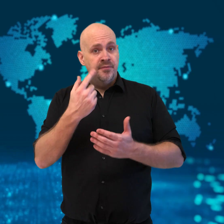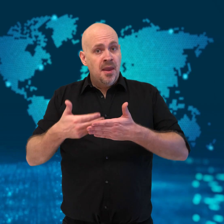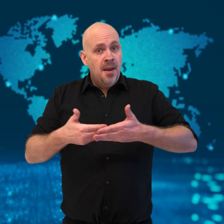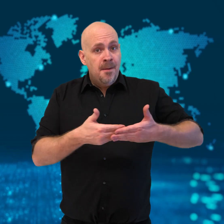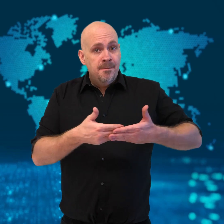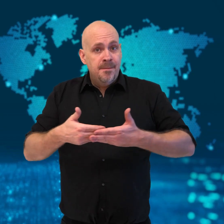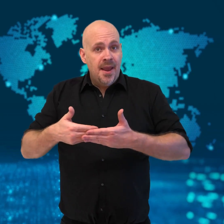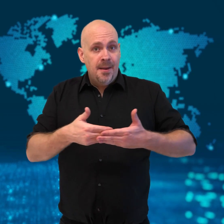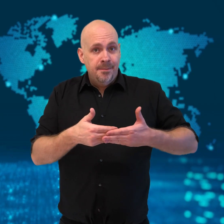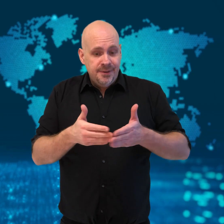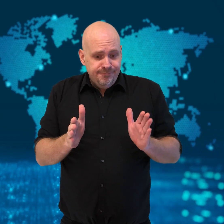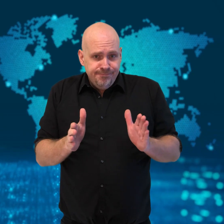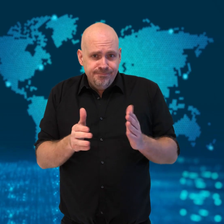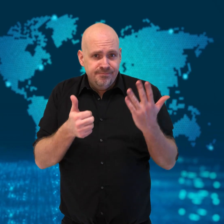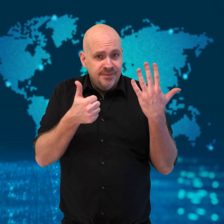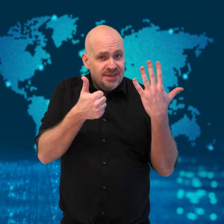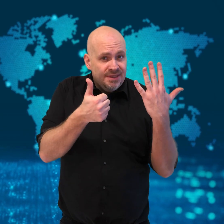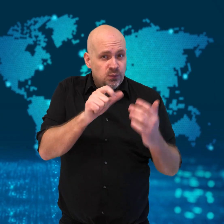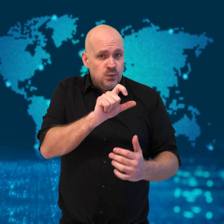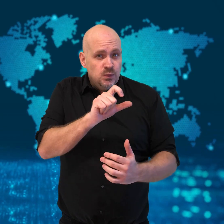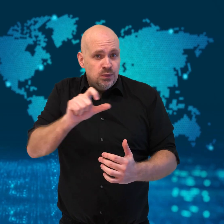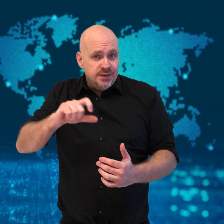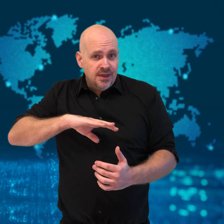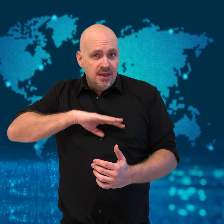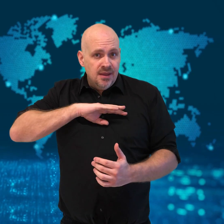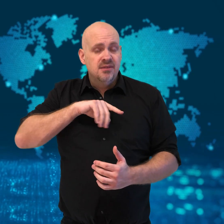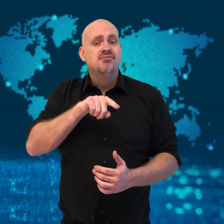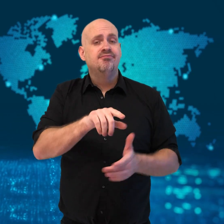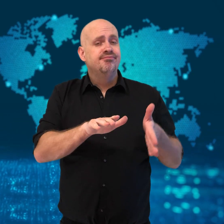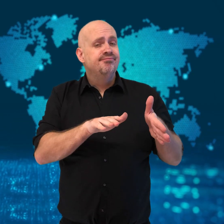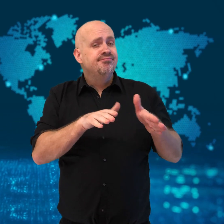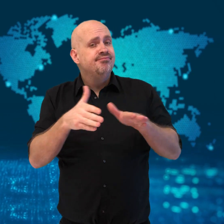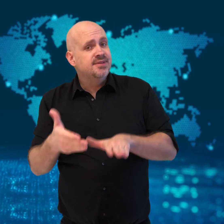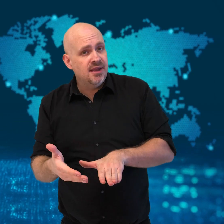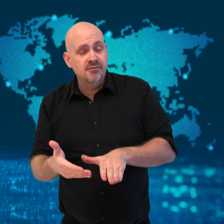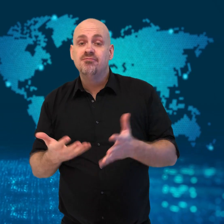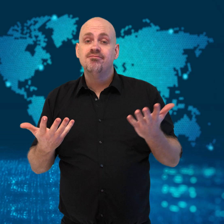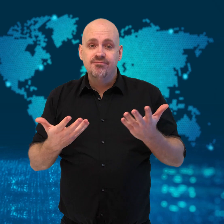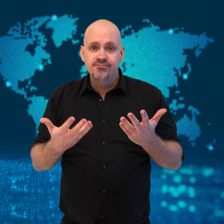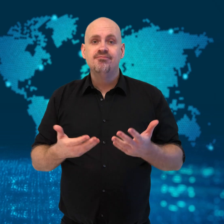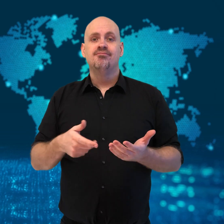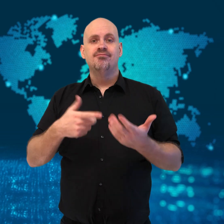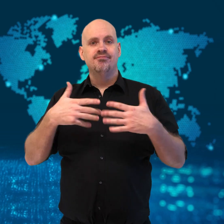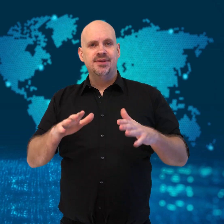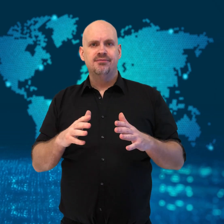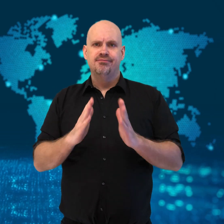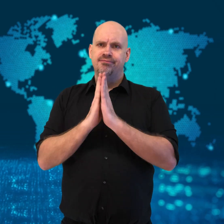[Gavin]: A six-week old baby has died after being baptized in a